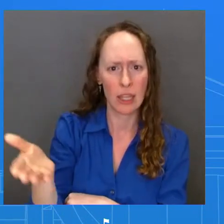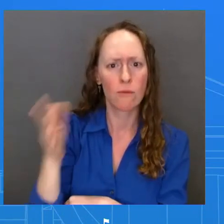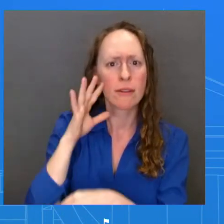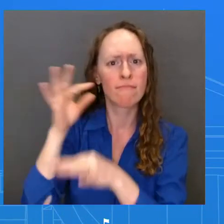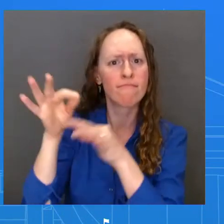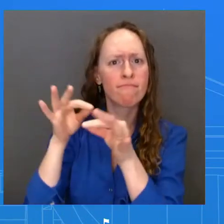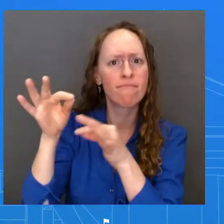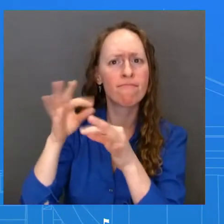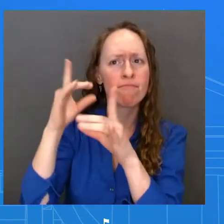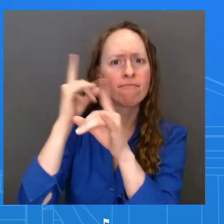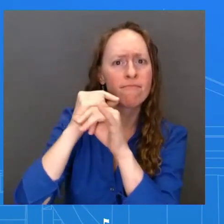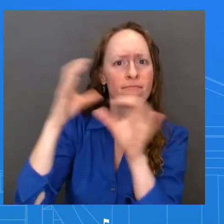Here you go.